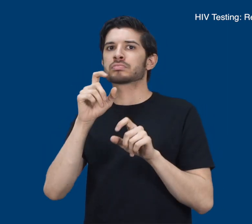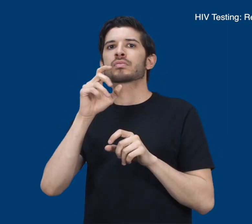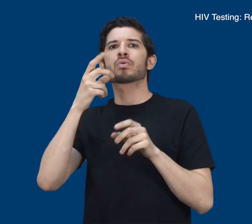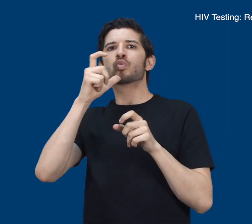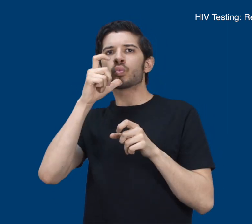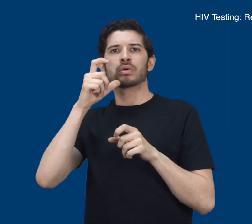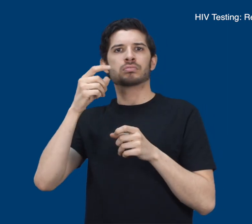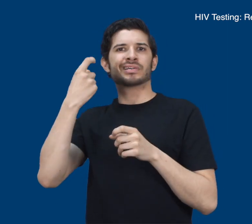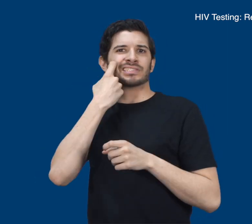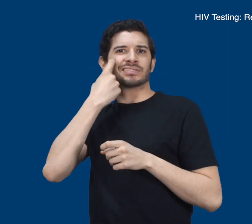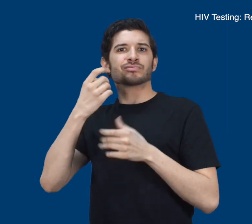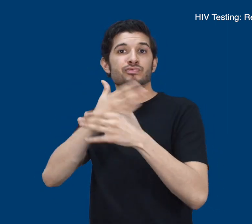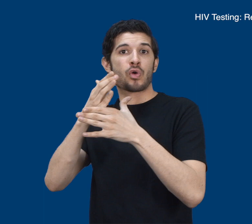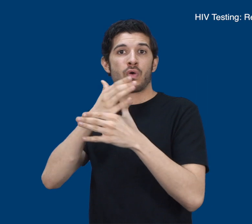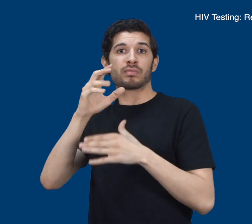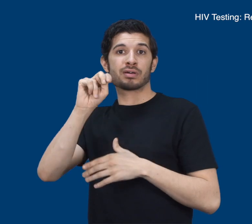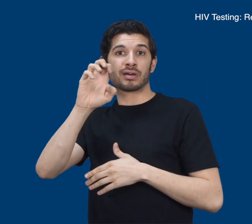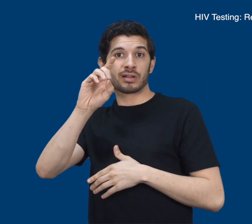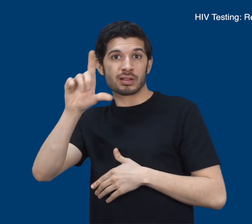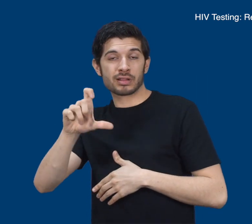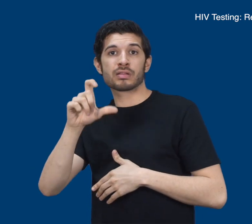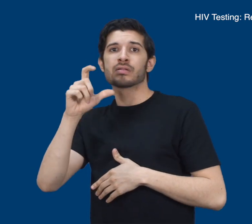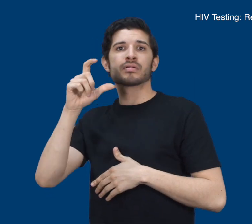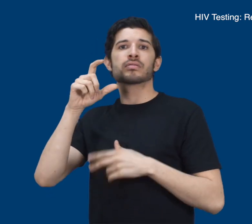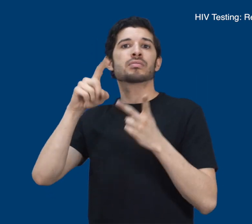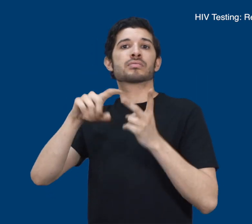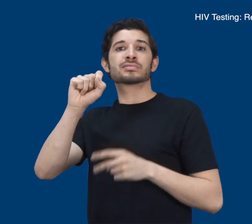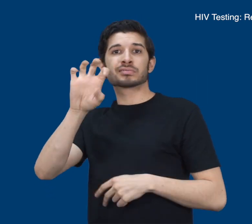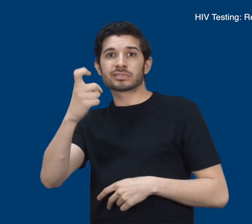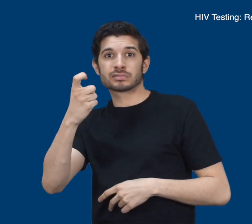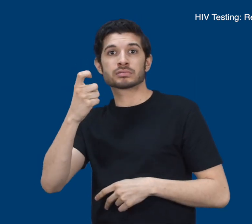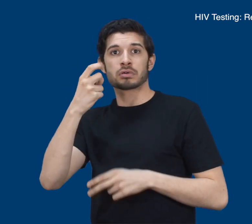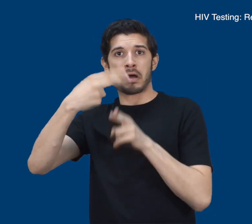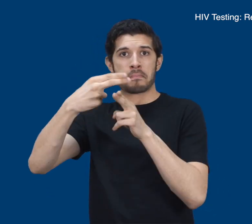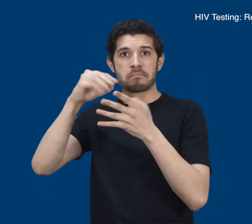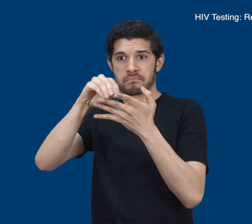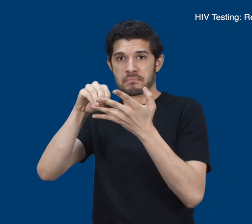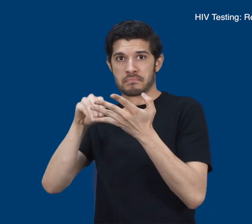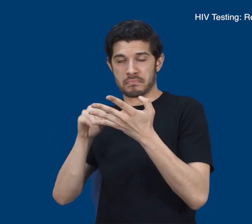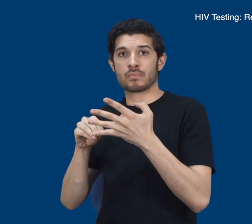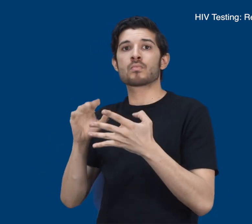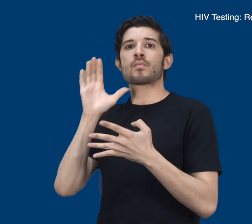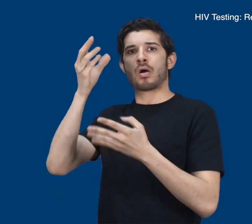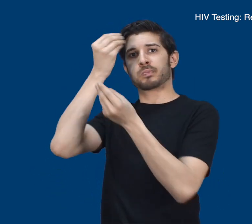such as who you shared needles with recently, names of the people you had sex with,